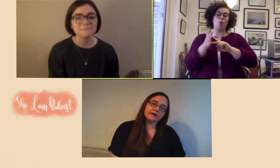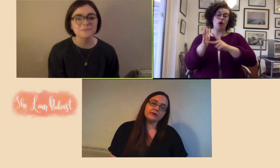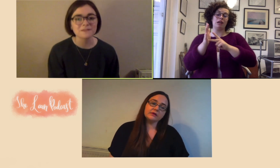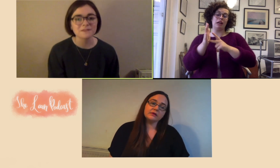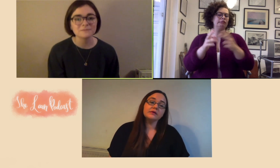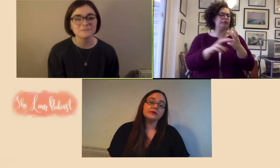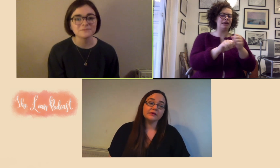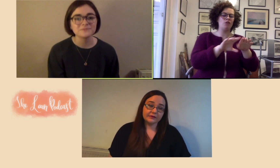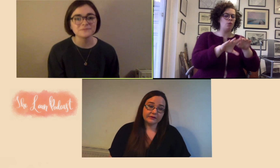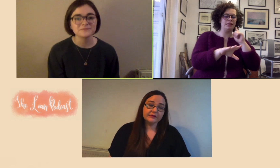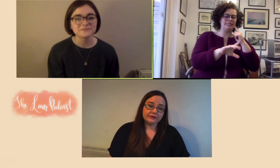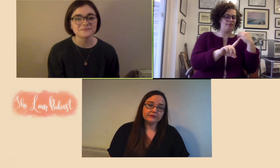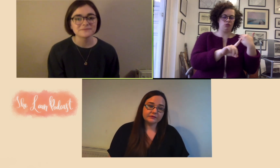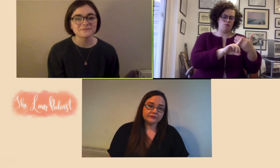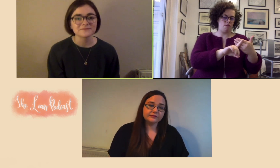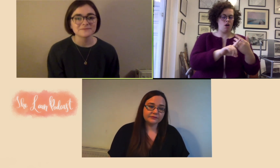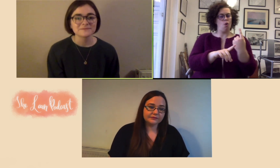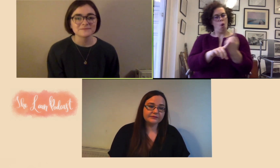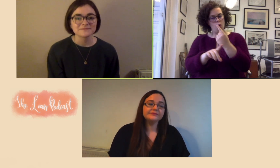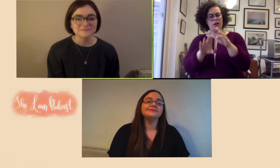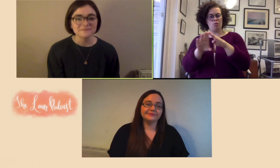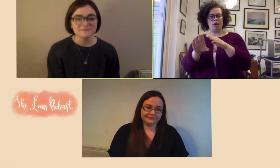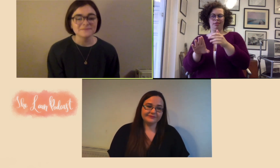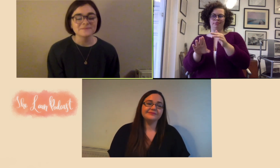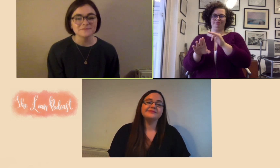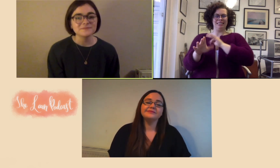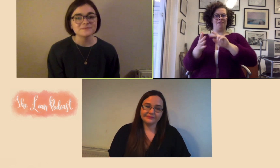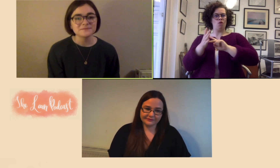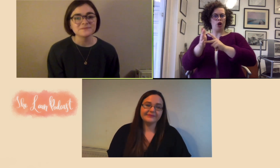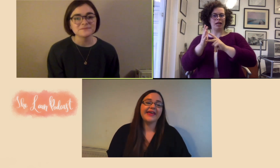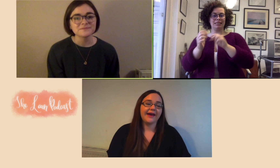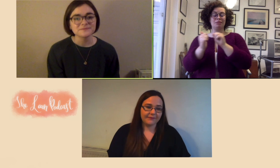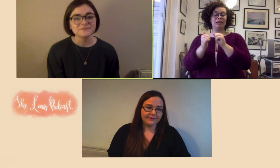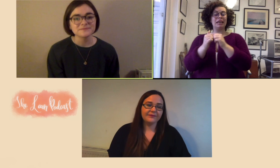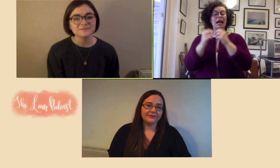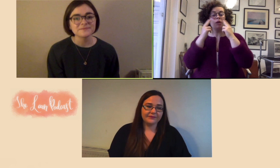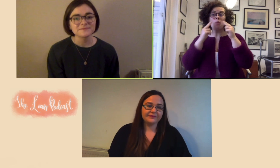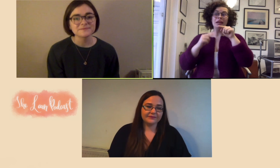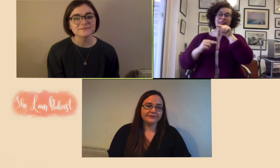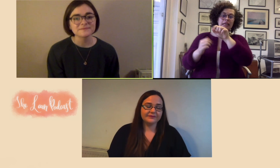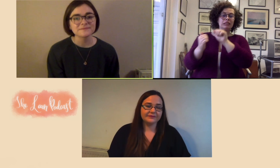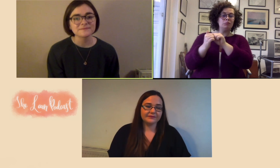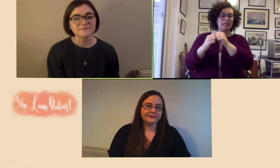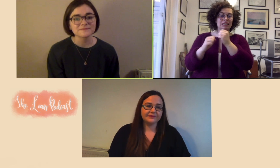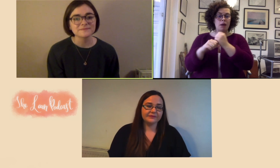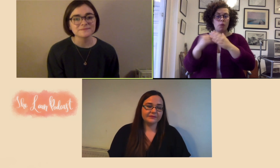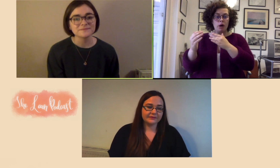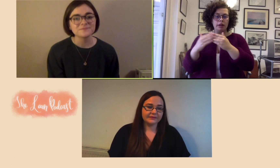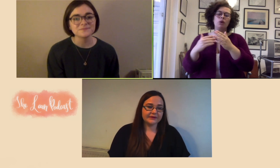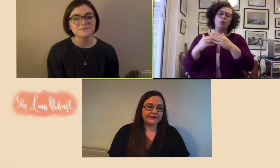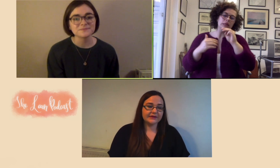It's funny. I know I've had some pre organizational meetings with some clients and not with others